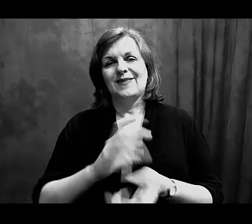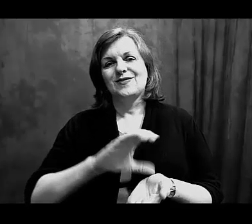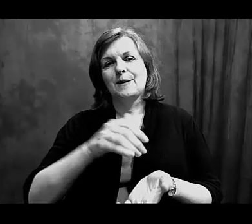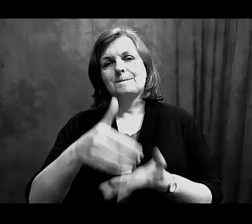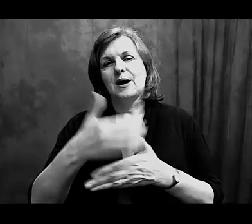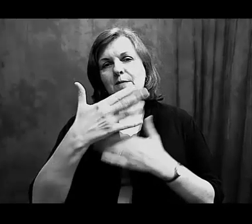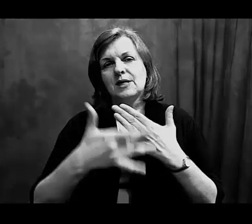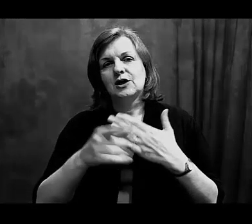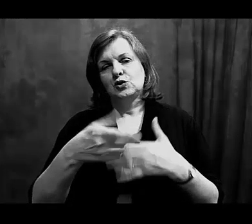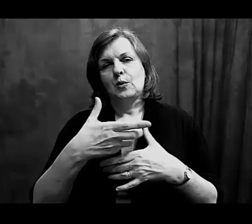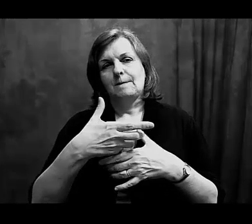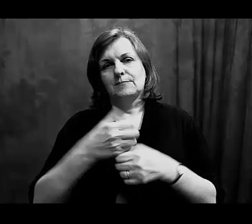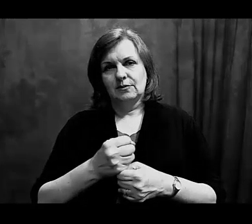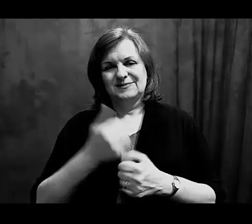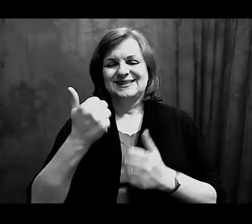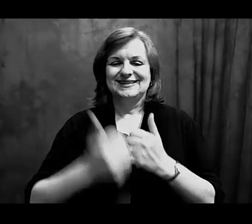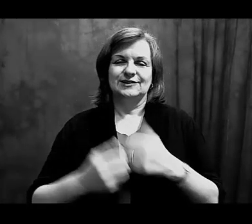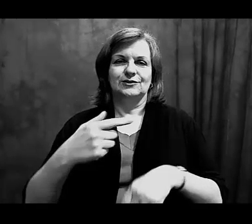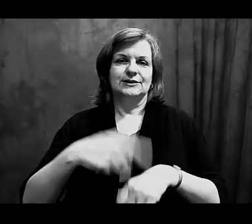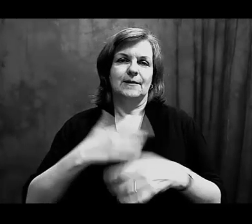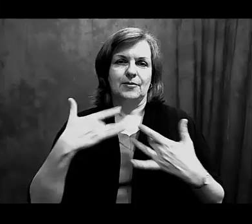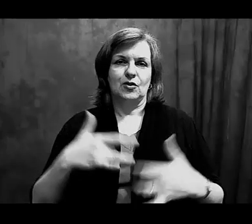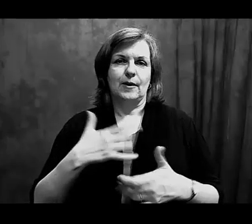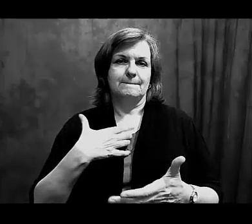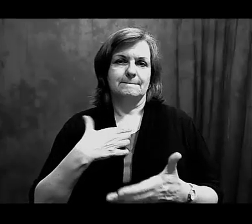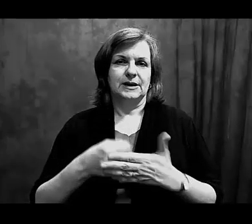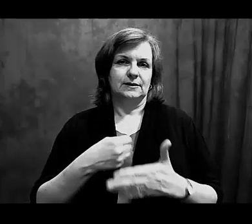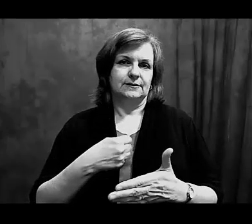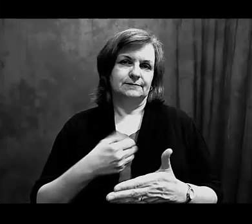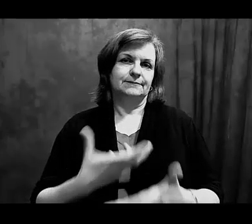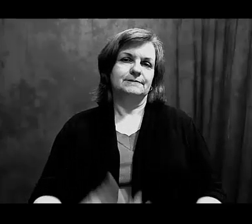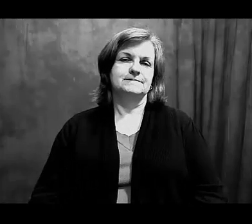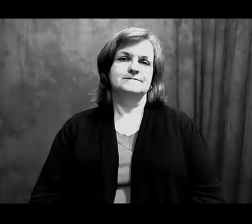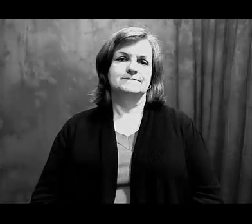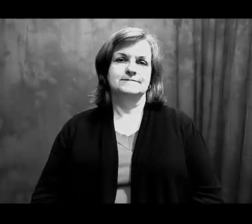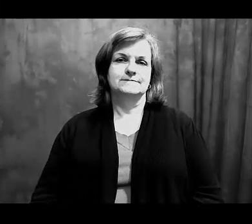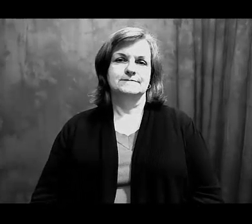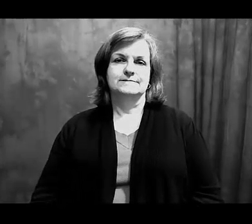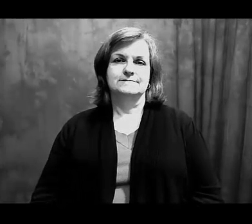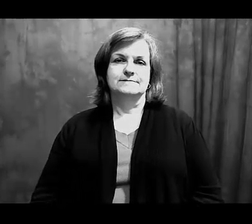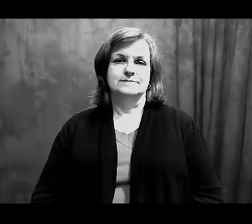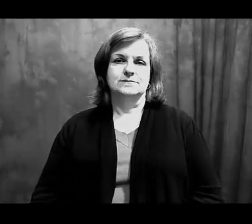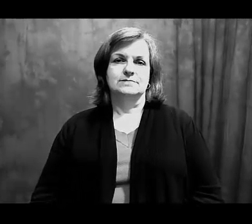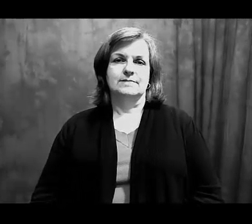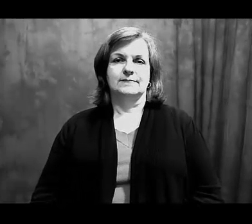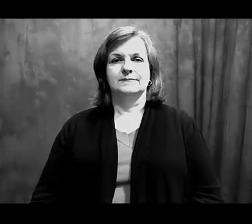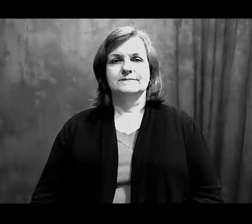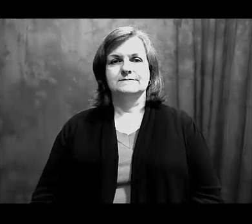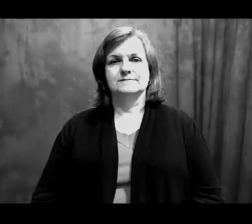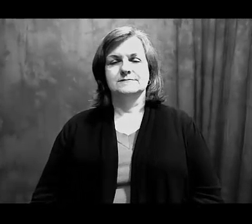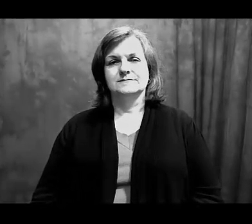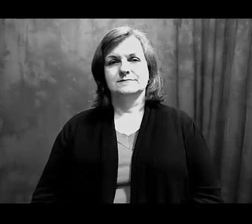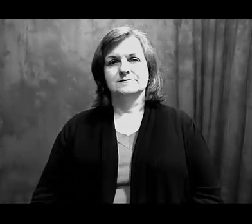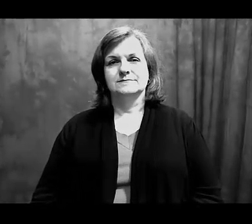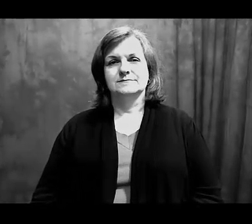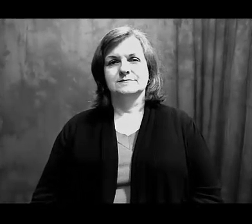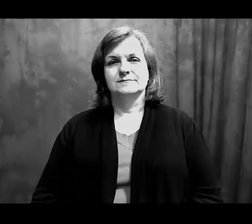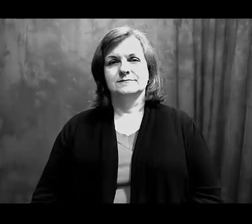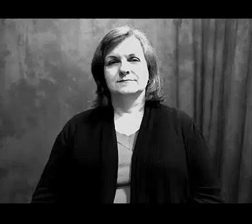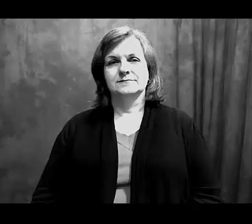from the ventricles